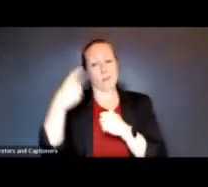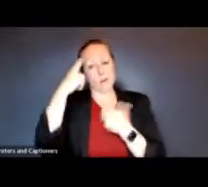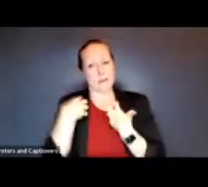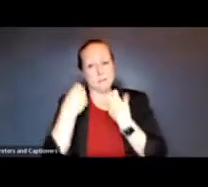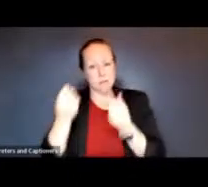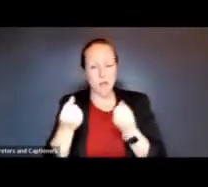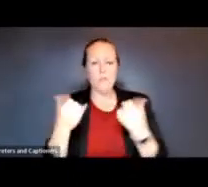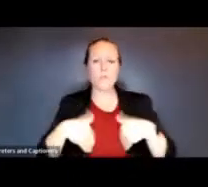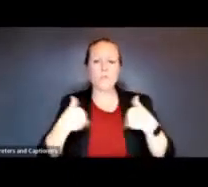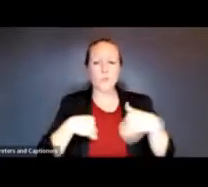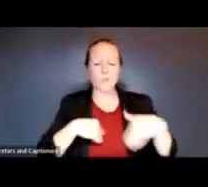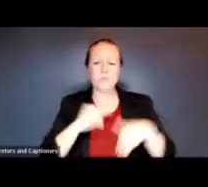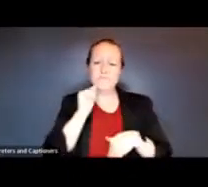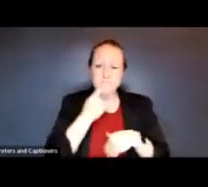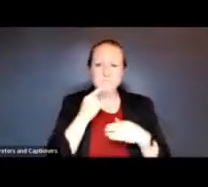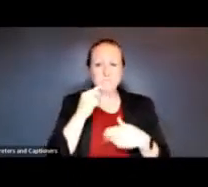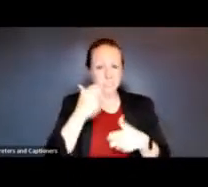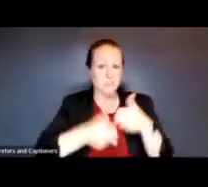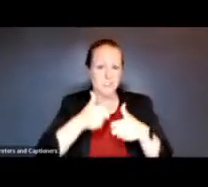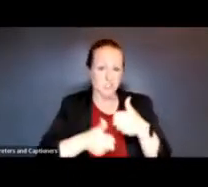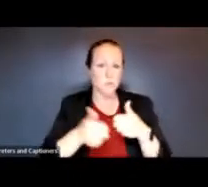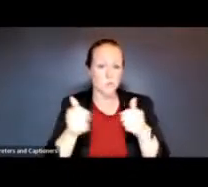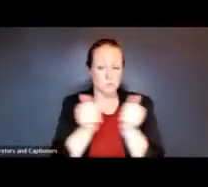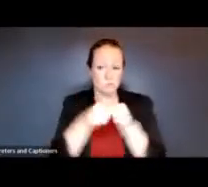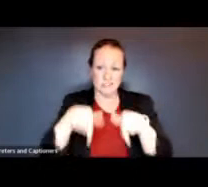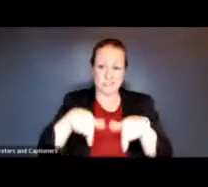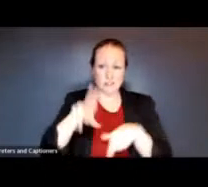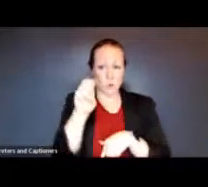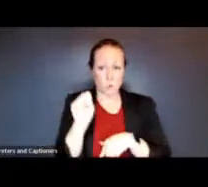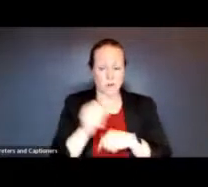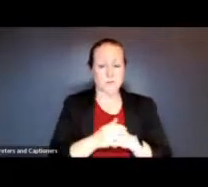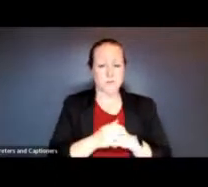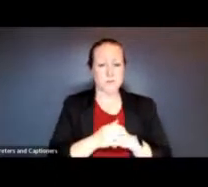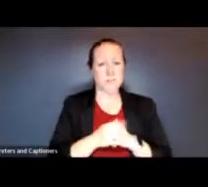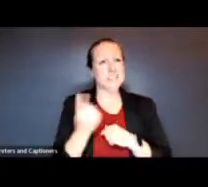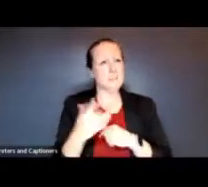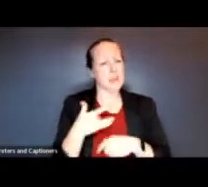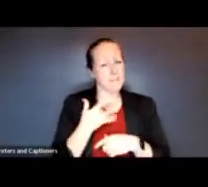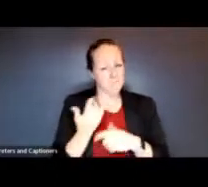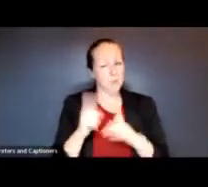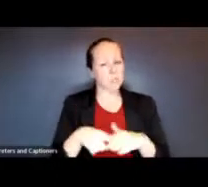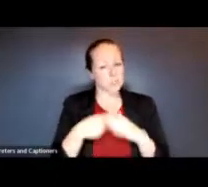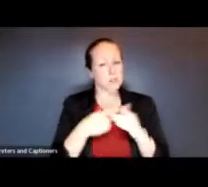our country. And it is something that I feel we are gaining a lot more traction related to